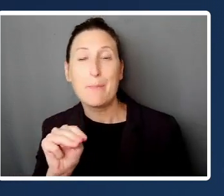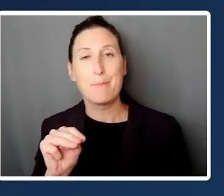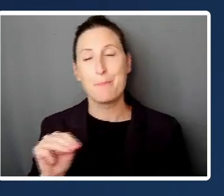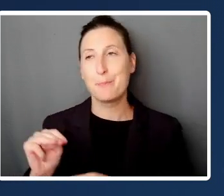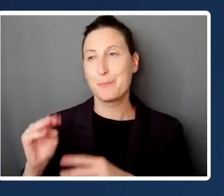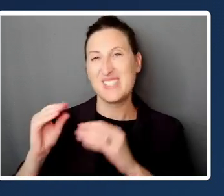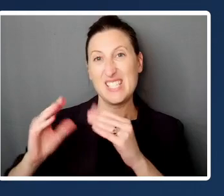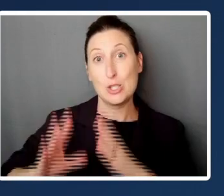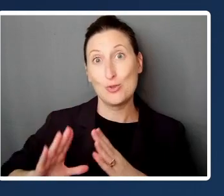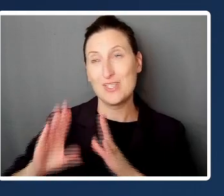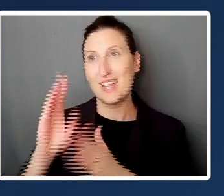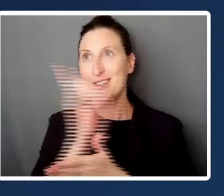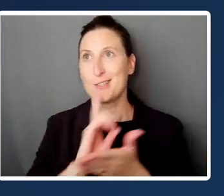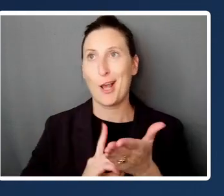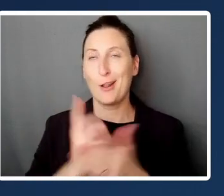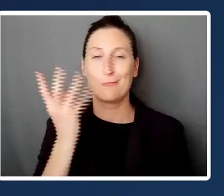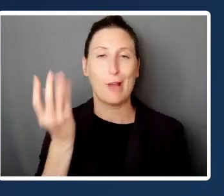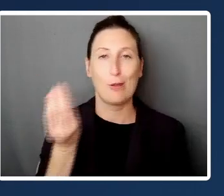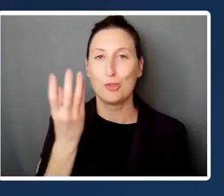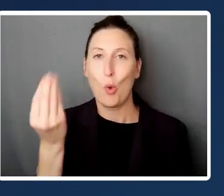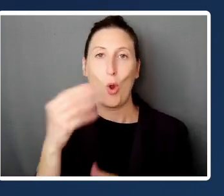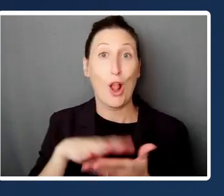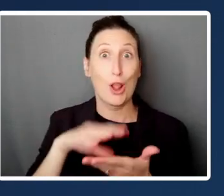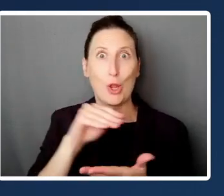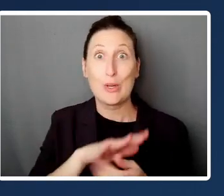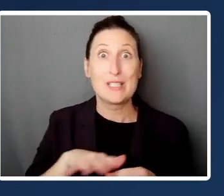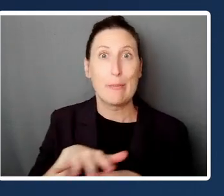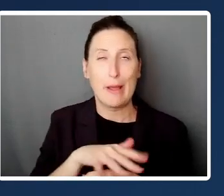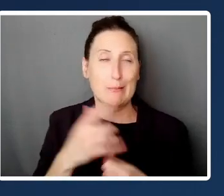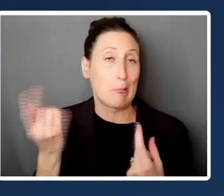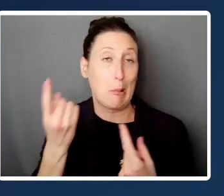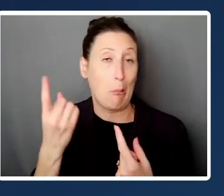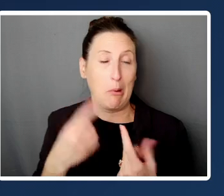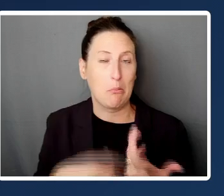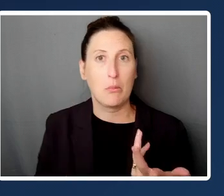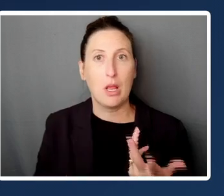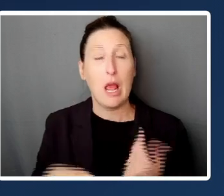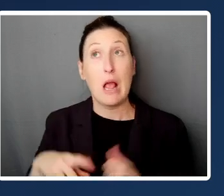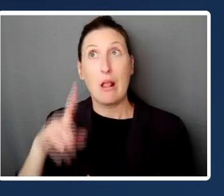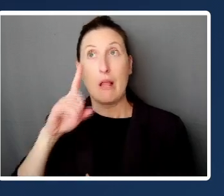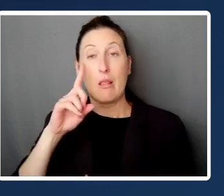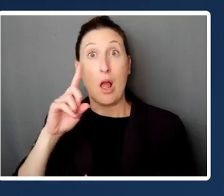an outdoor learning space. I -- my mind, you know, initially went straight to like designing